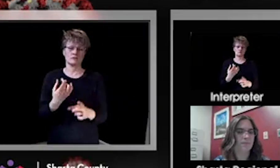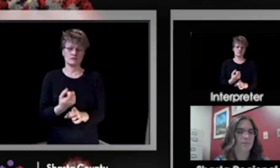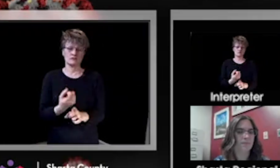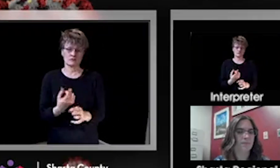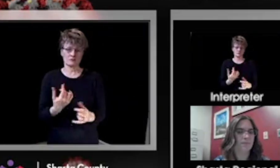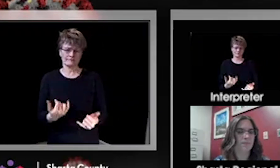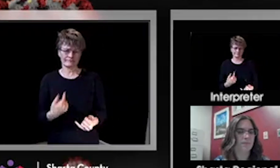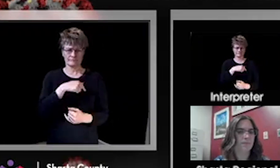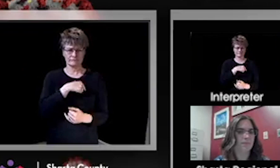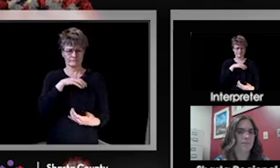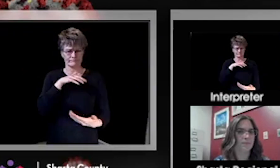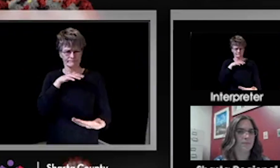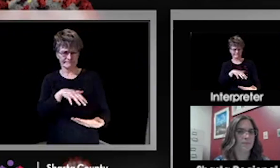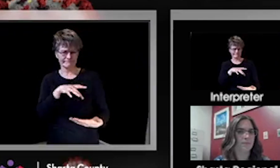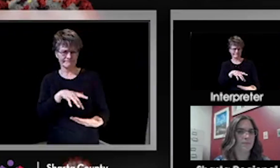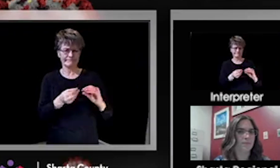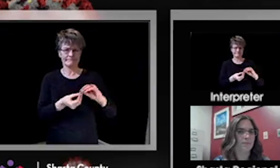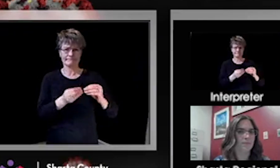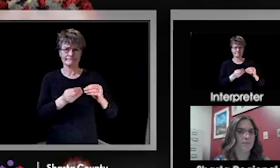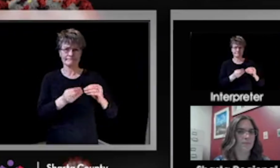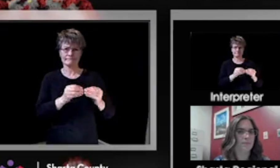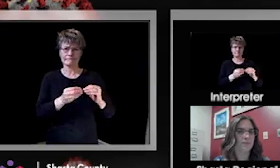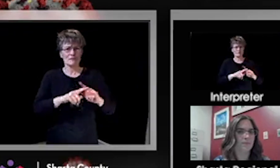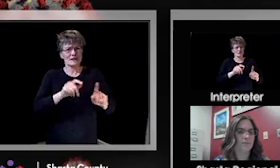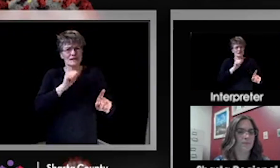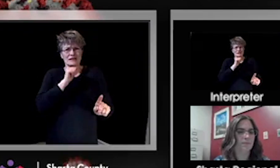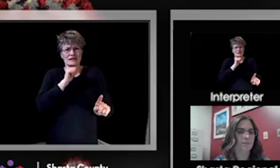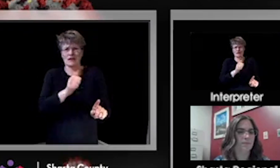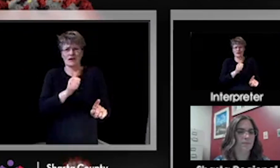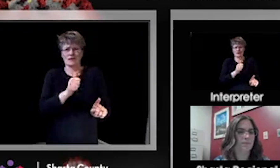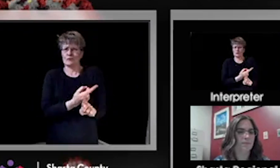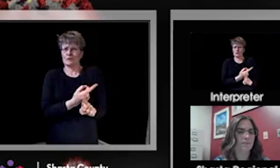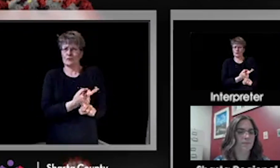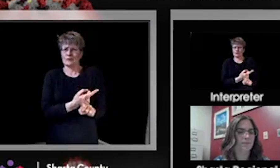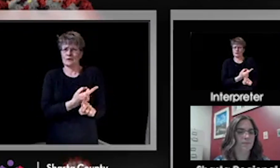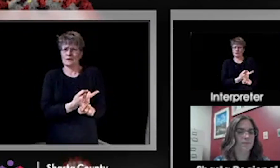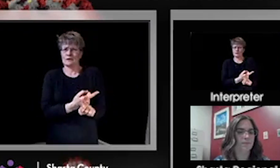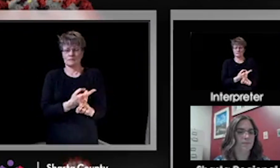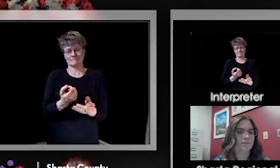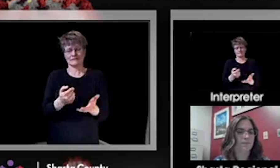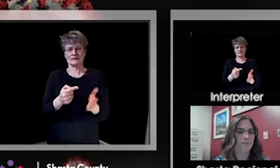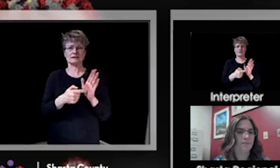is probably not appropriate, because even today I’m looking at it like right now and